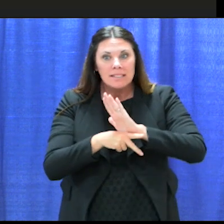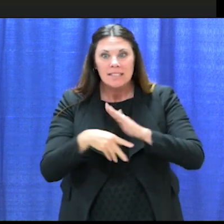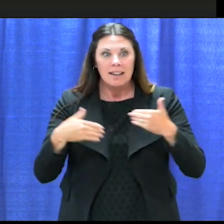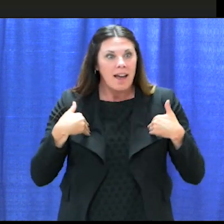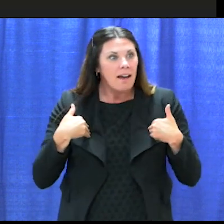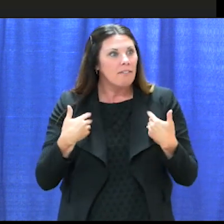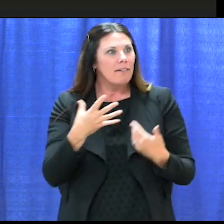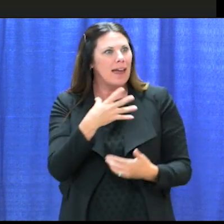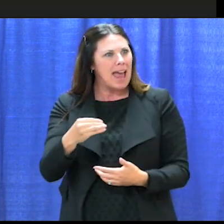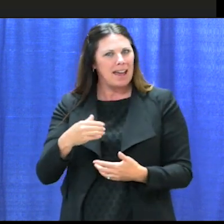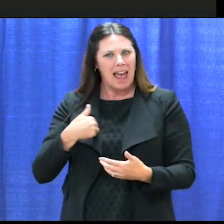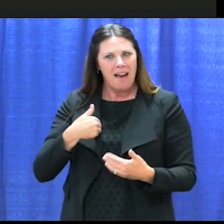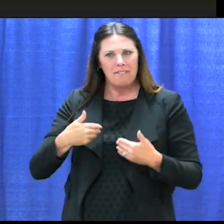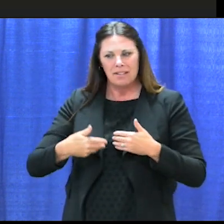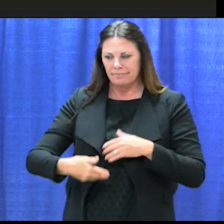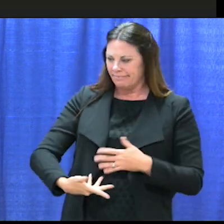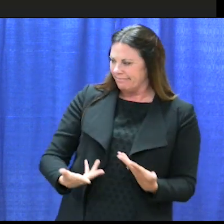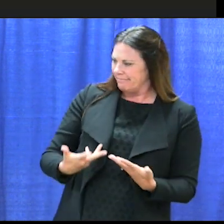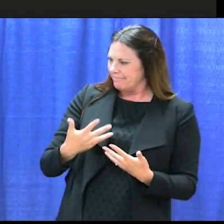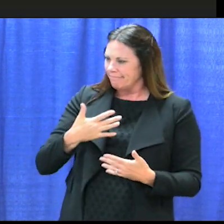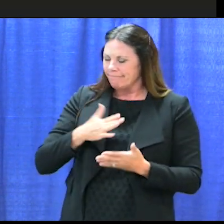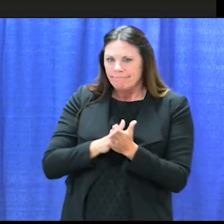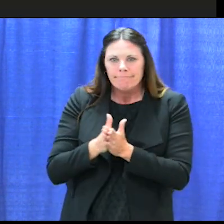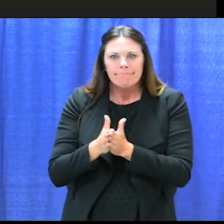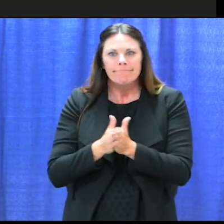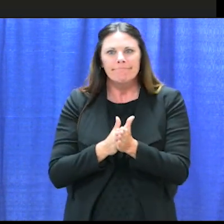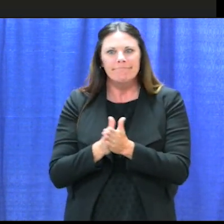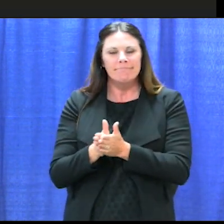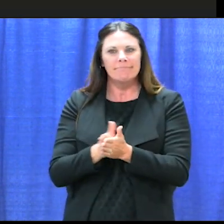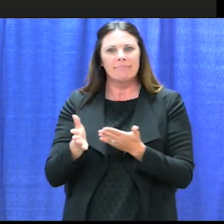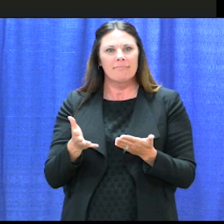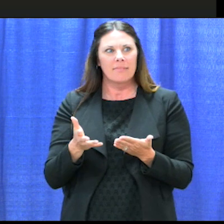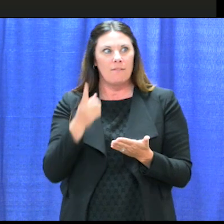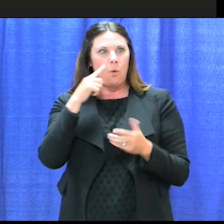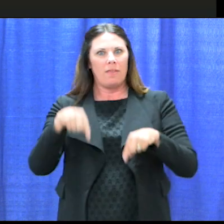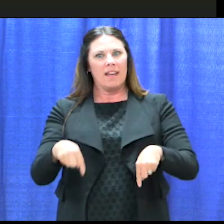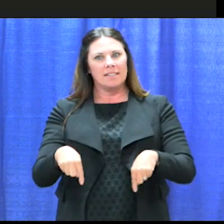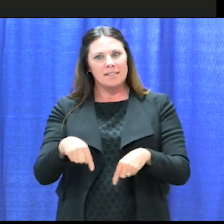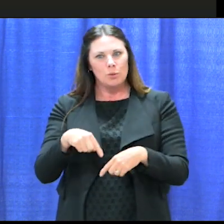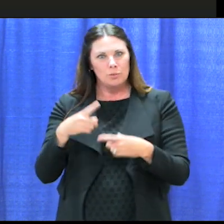and we're looking forward to collaborating with our ISPs to get this job done. So thank you again for bringing us together.